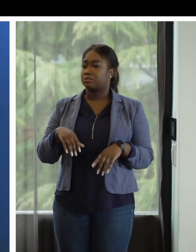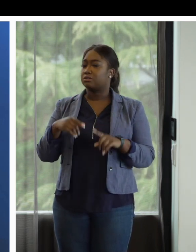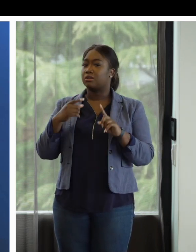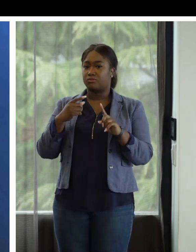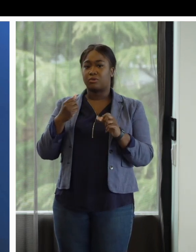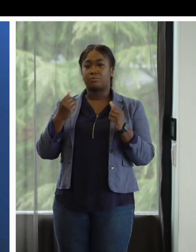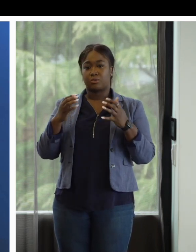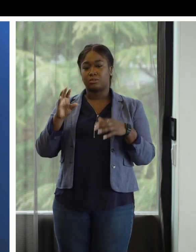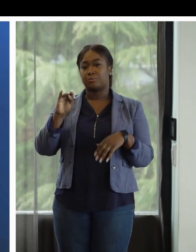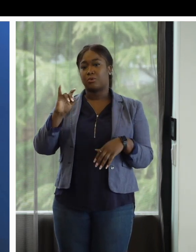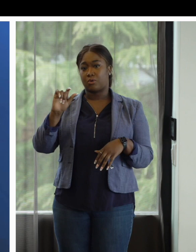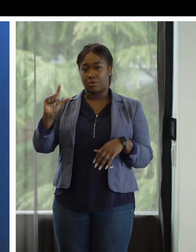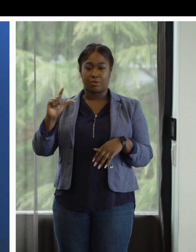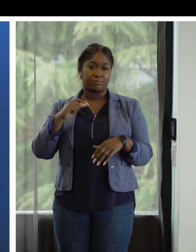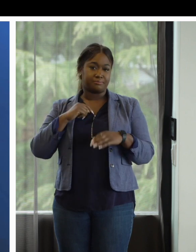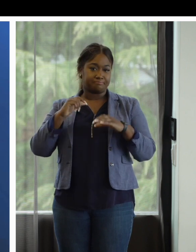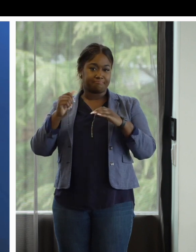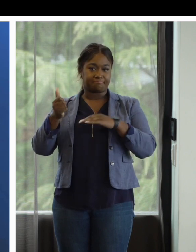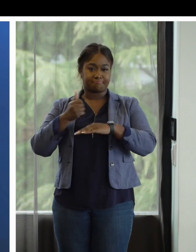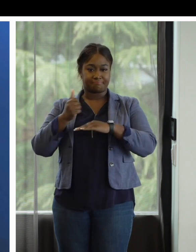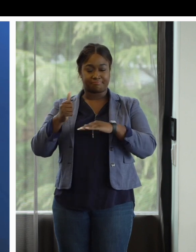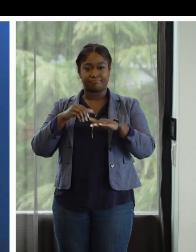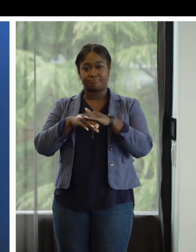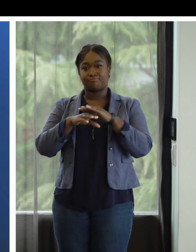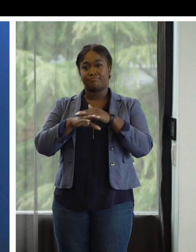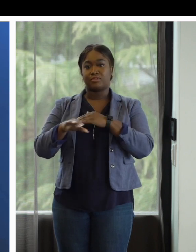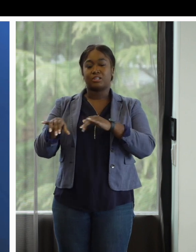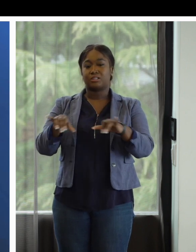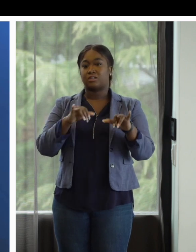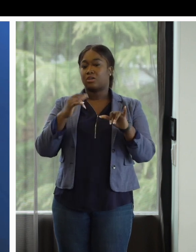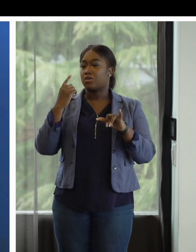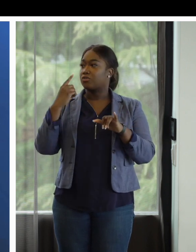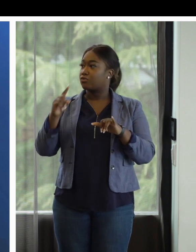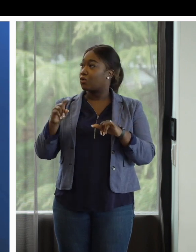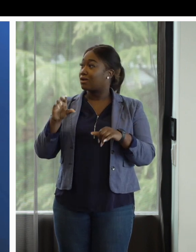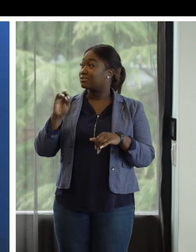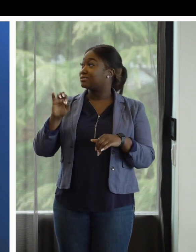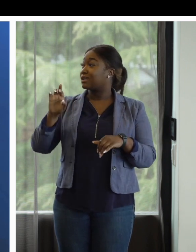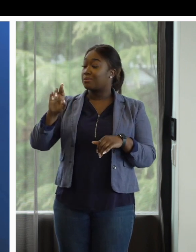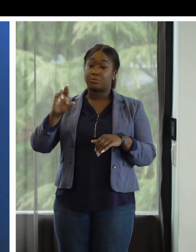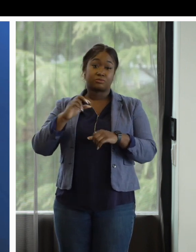transportation standards and vulnerable road user security support